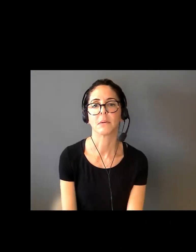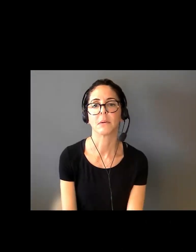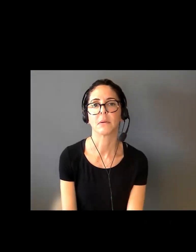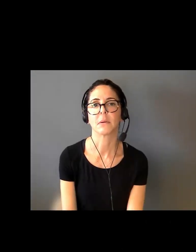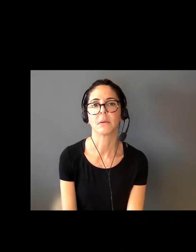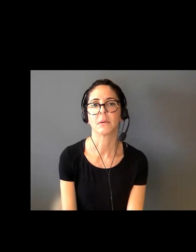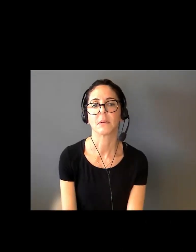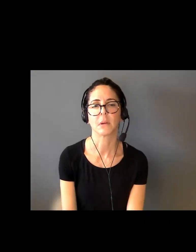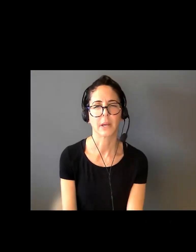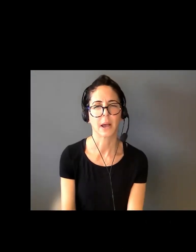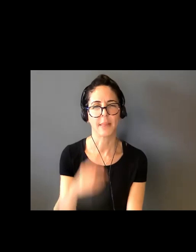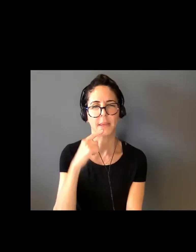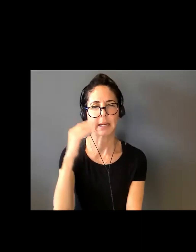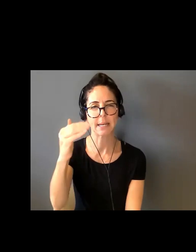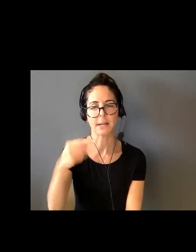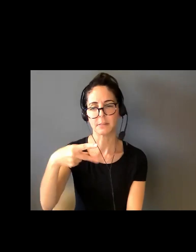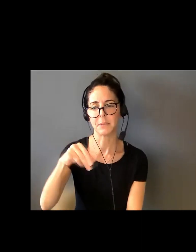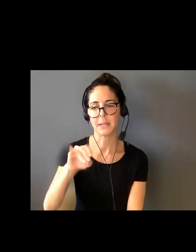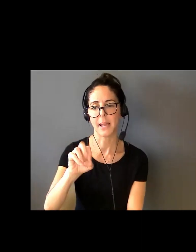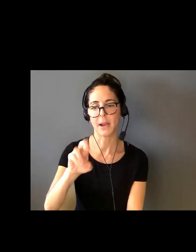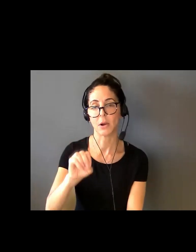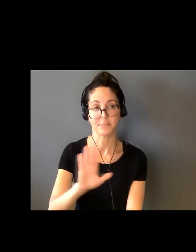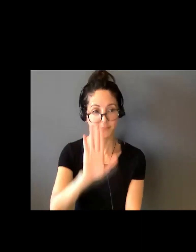next. Do you want ask your question, Pierre? >> Dr. Pierre Côté: Thank you. Thank you very